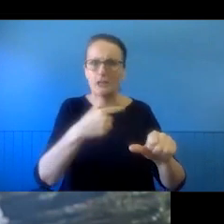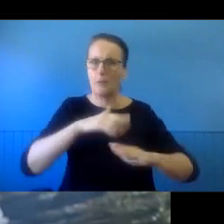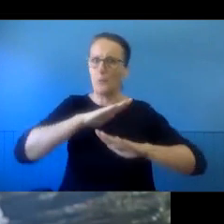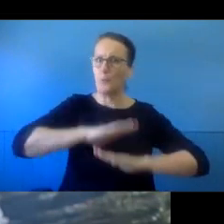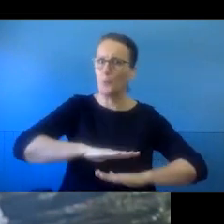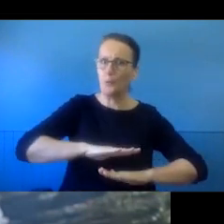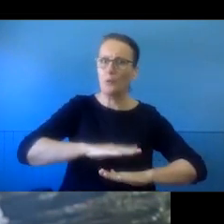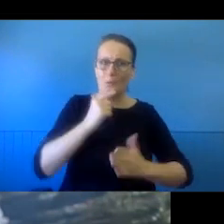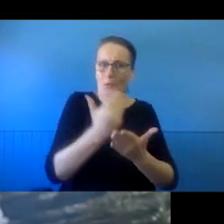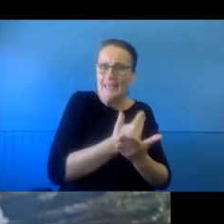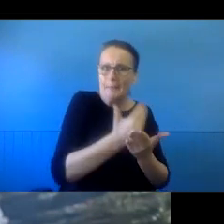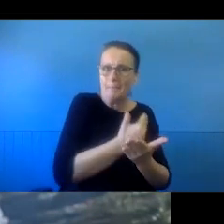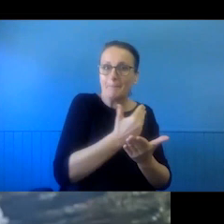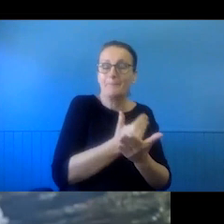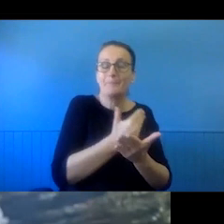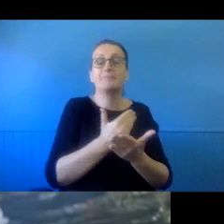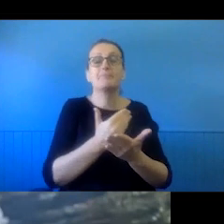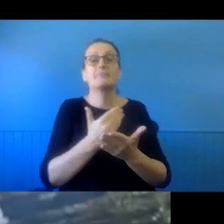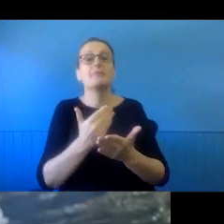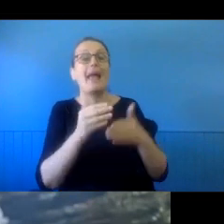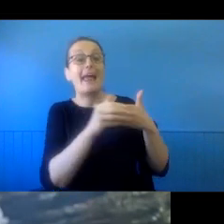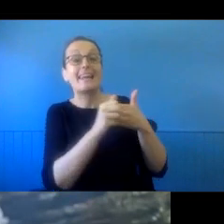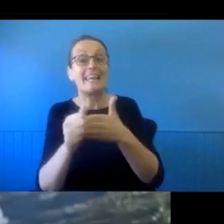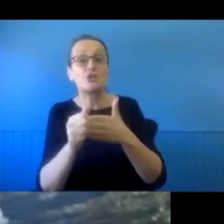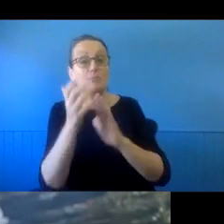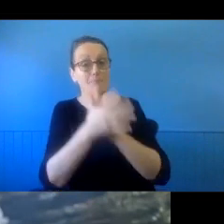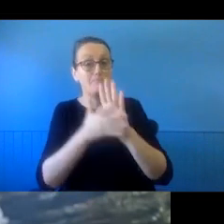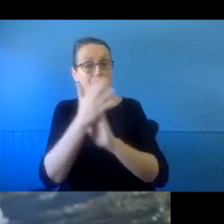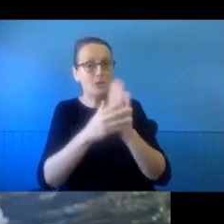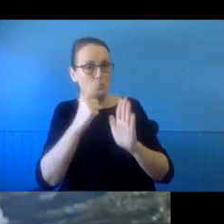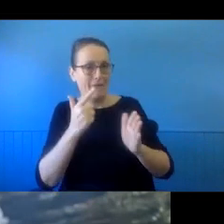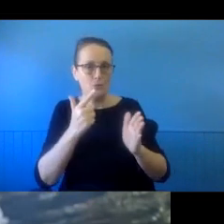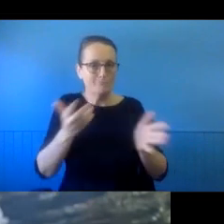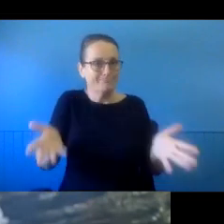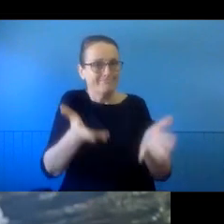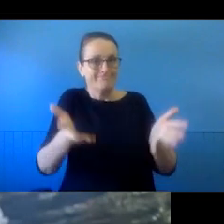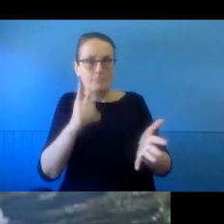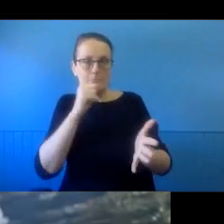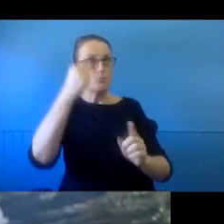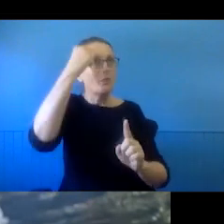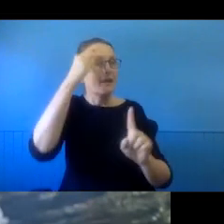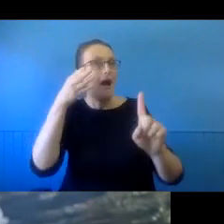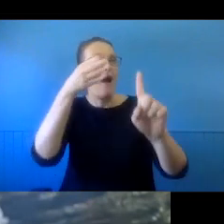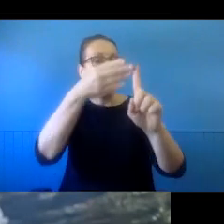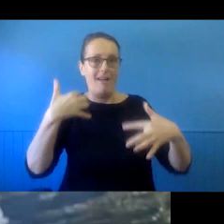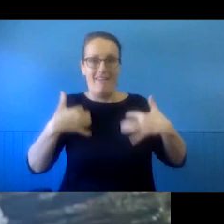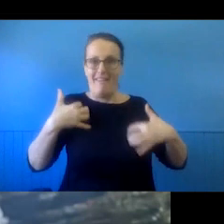energising people towards possibility using evidence, using